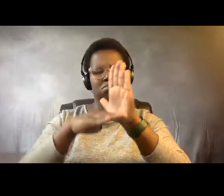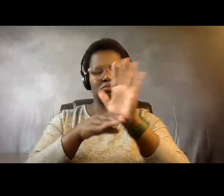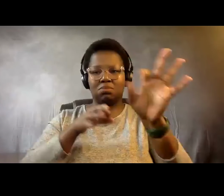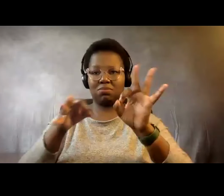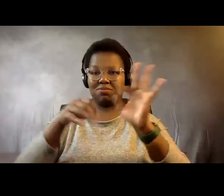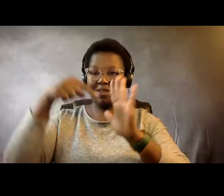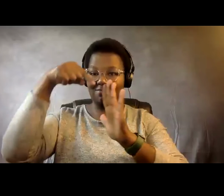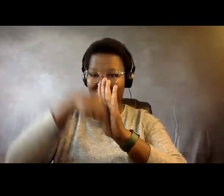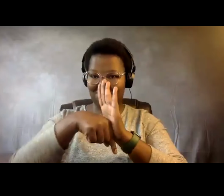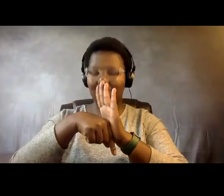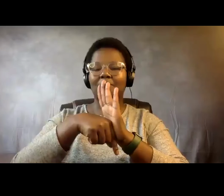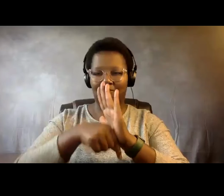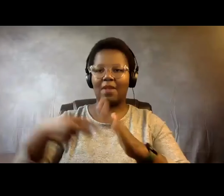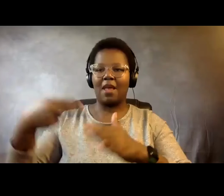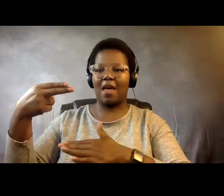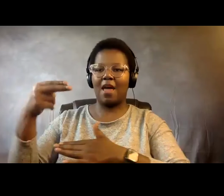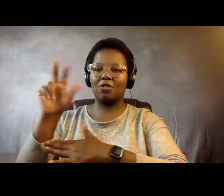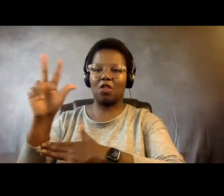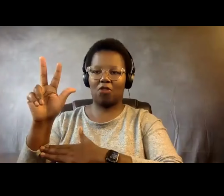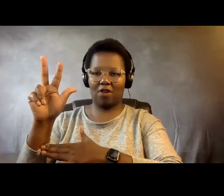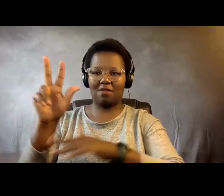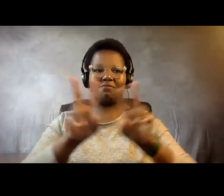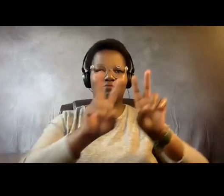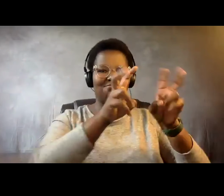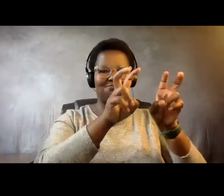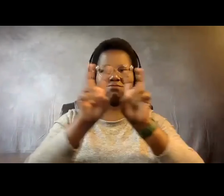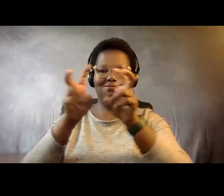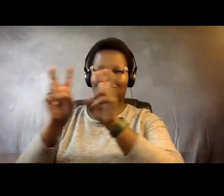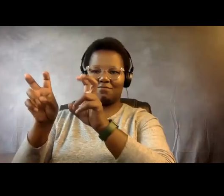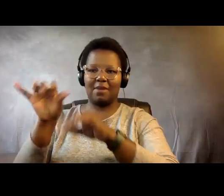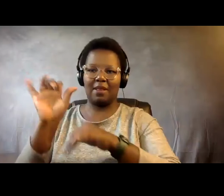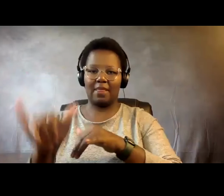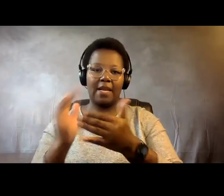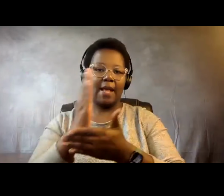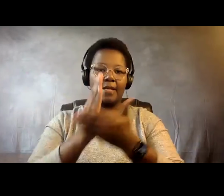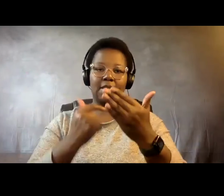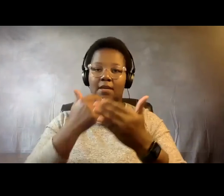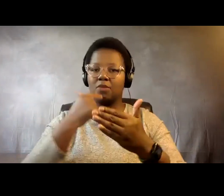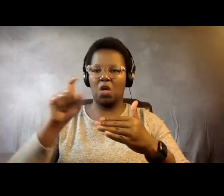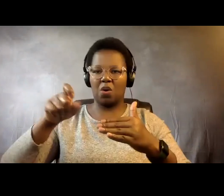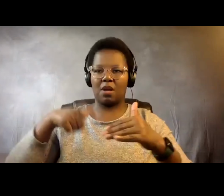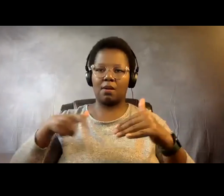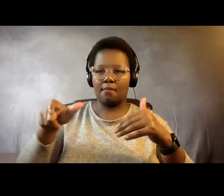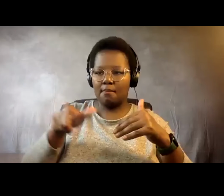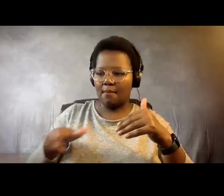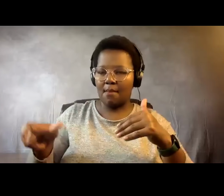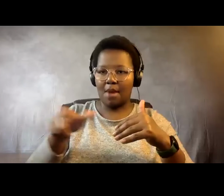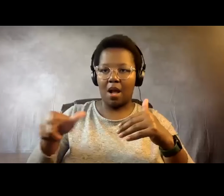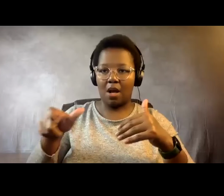Some people will also navigate without a mouse, and they will navigate using keyboard navigation,